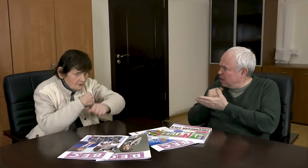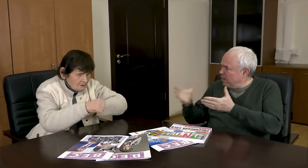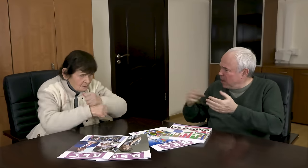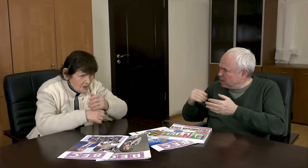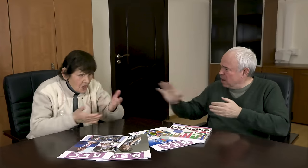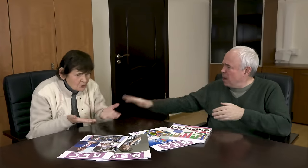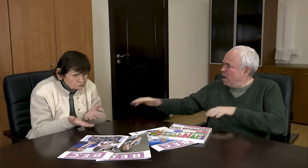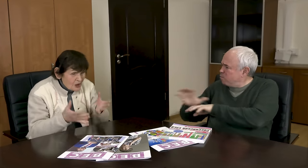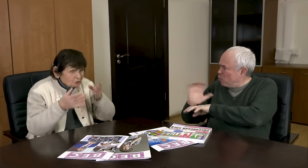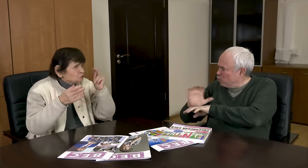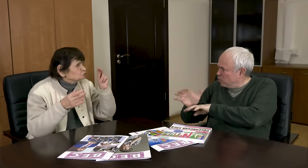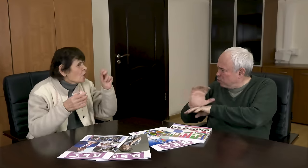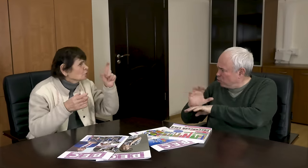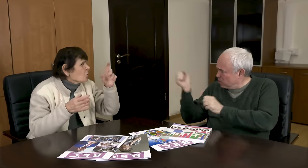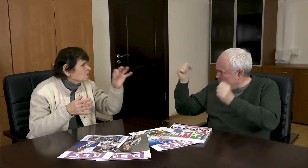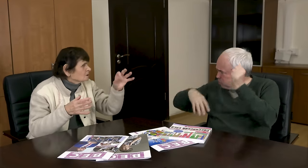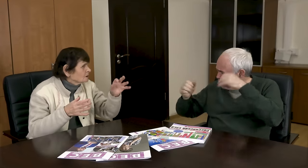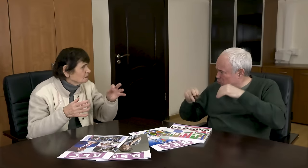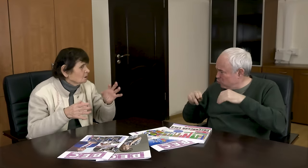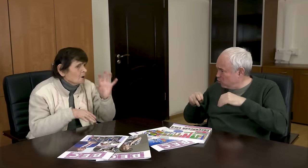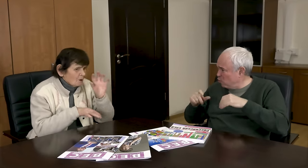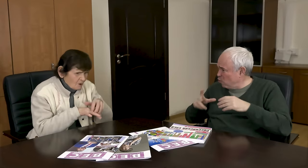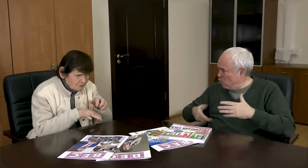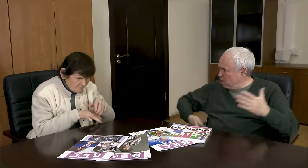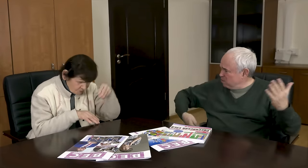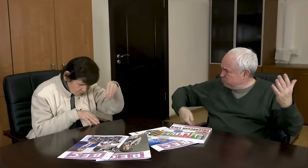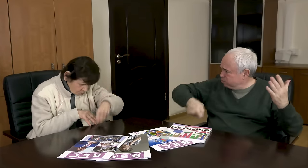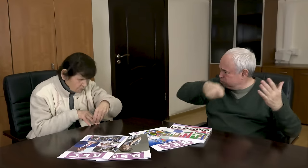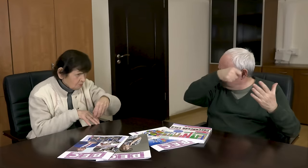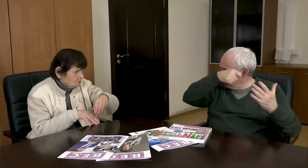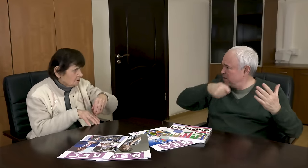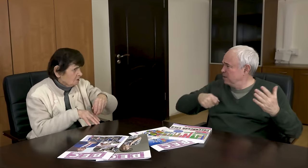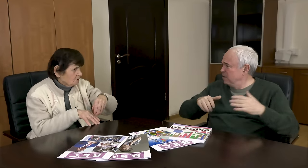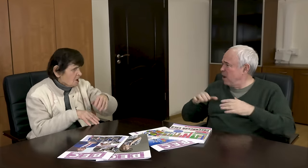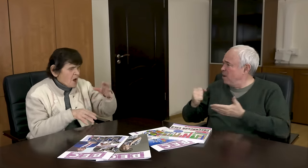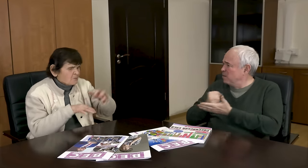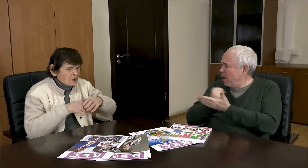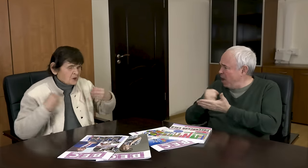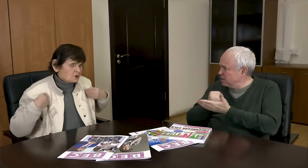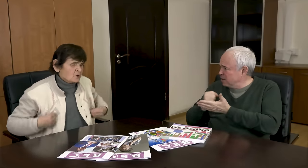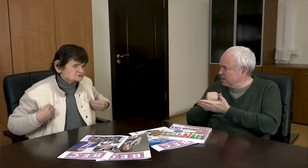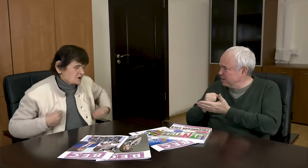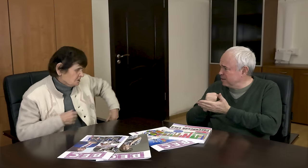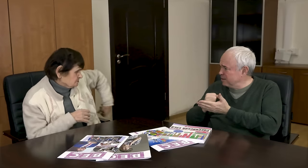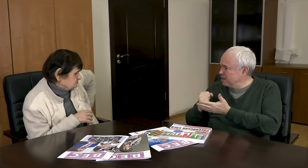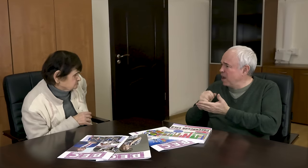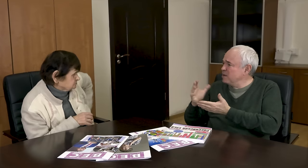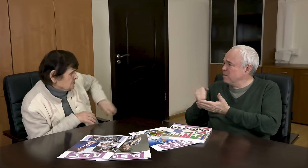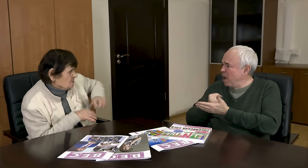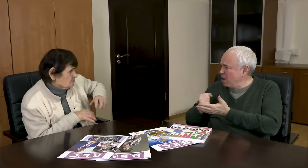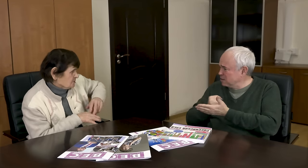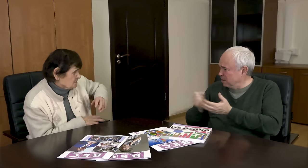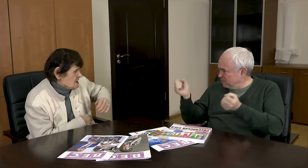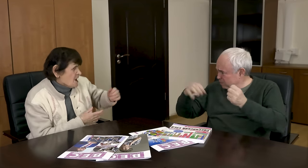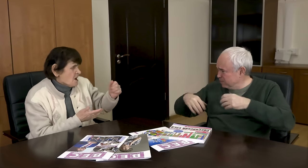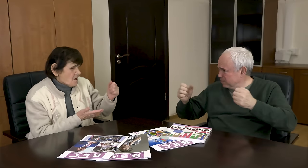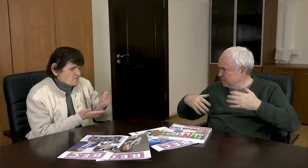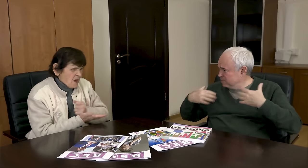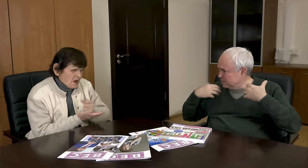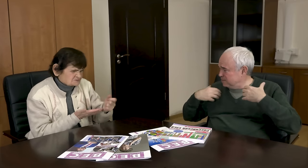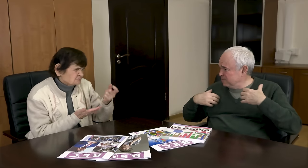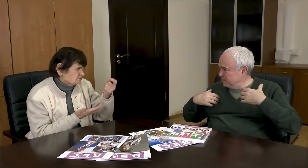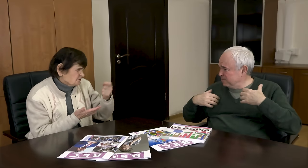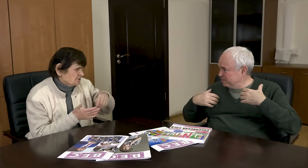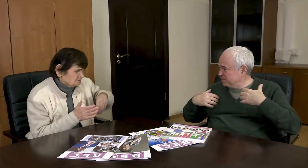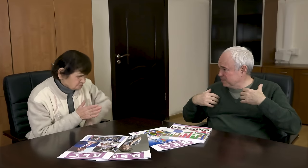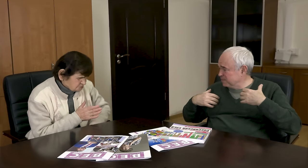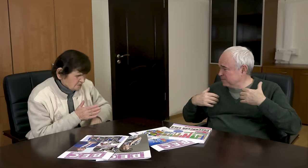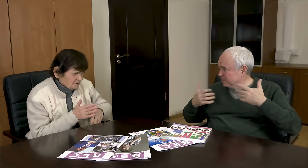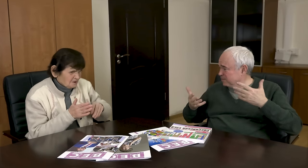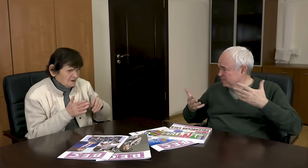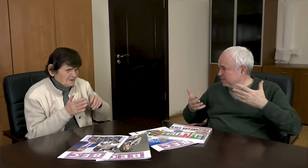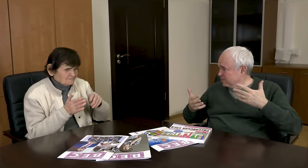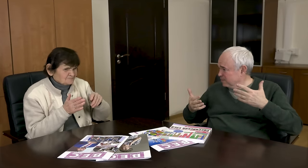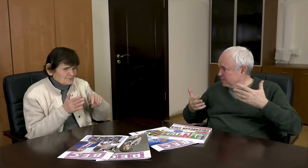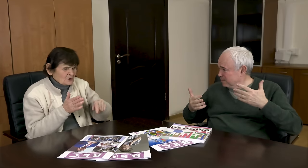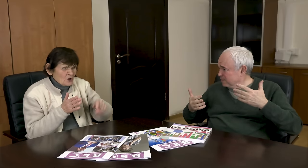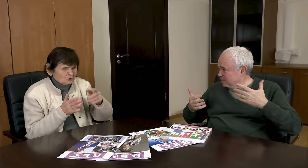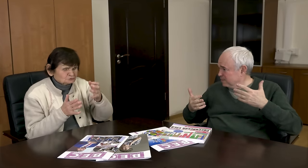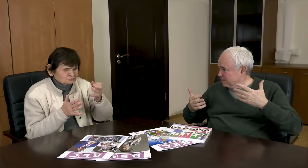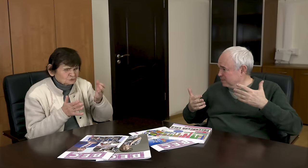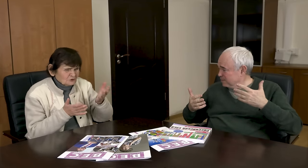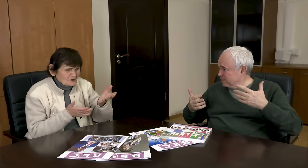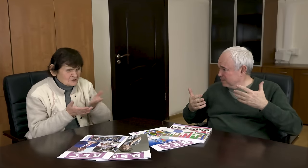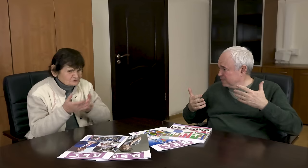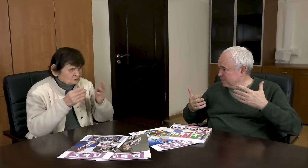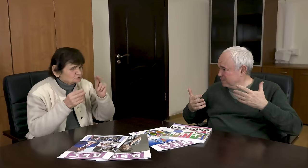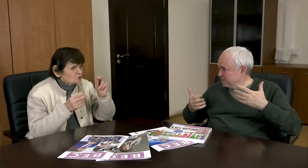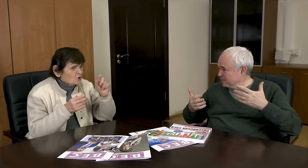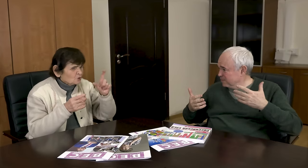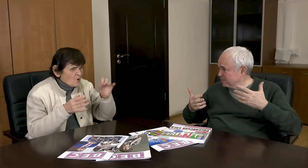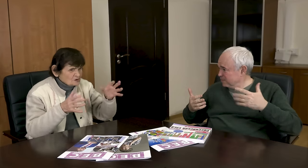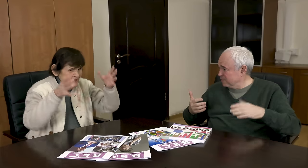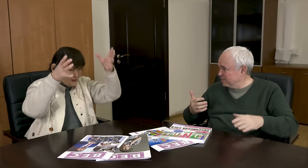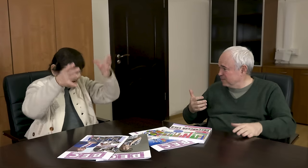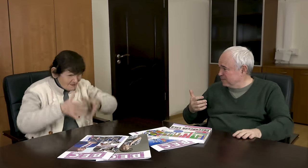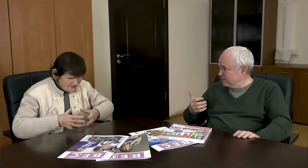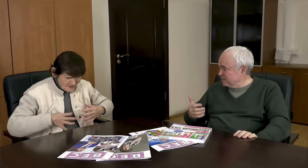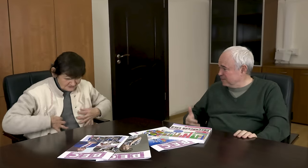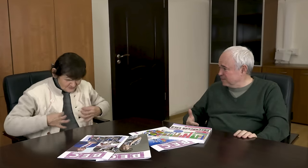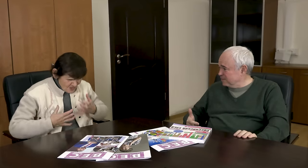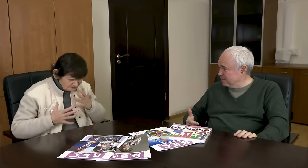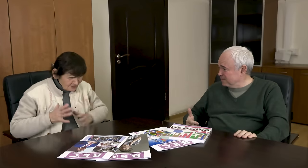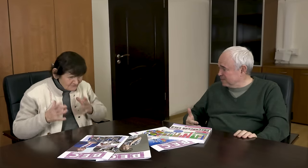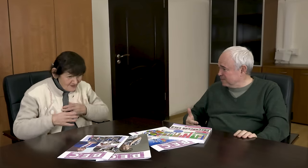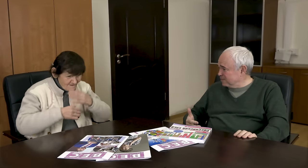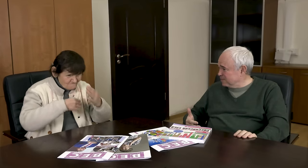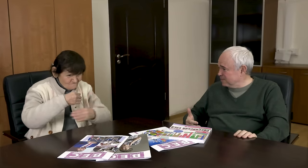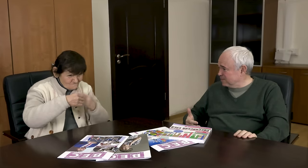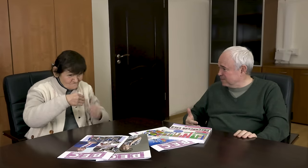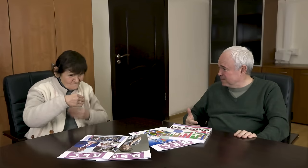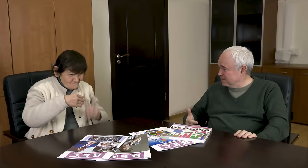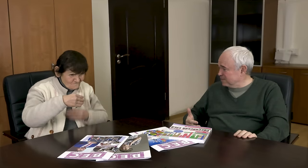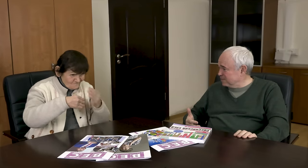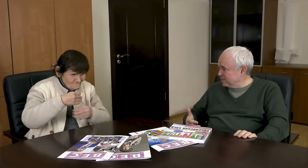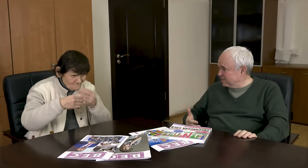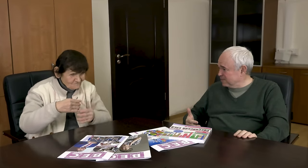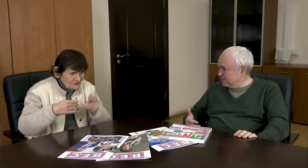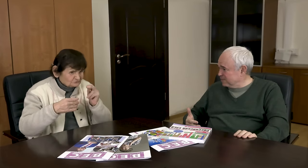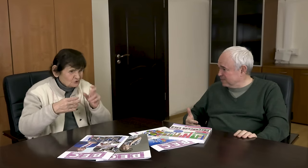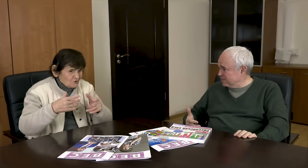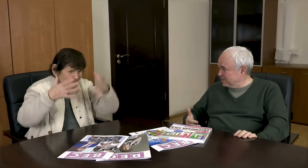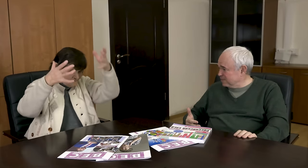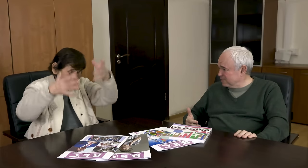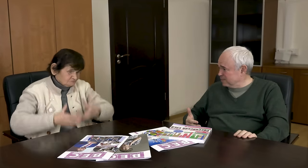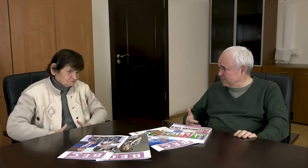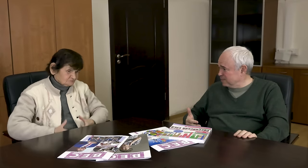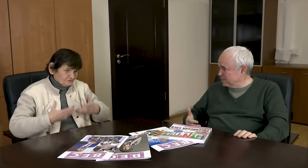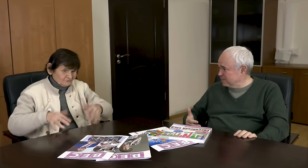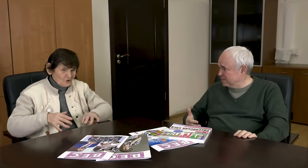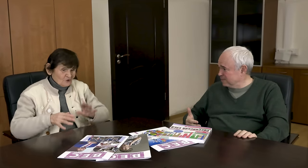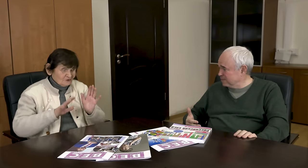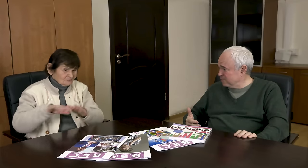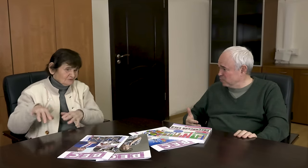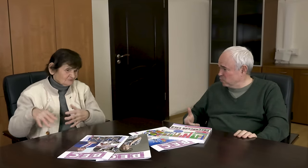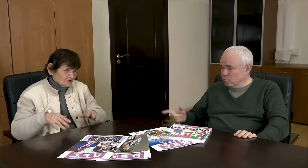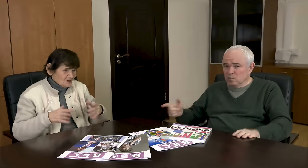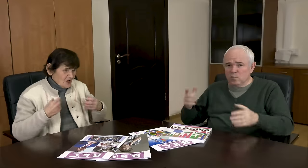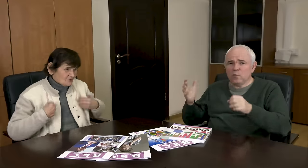I roll up my skis in a case, put boots, ointments... things...